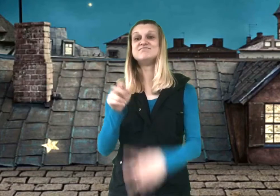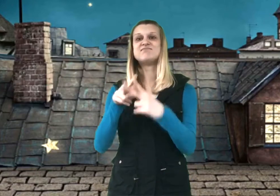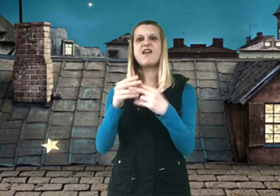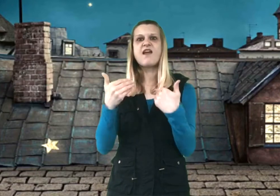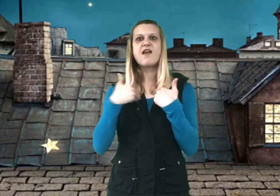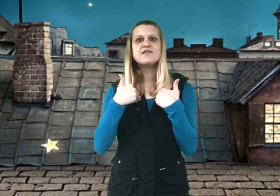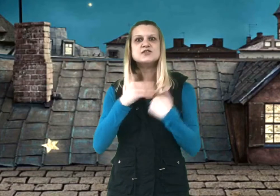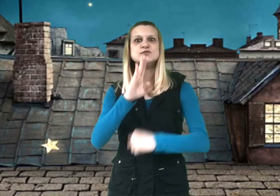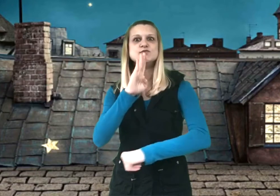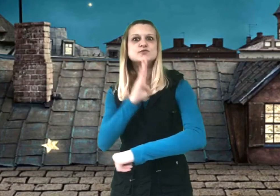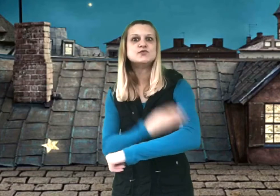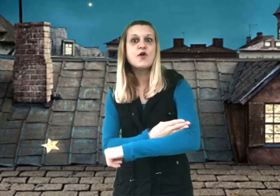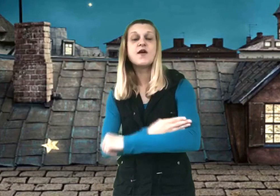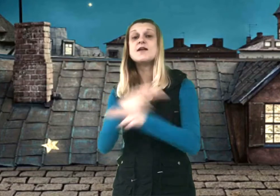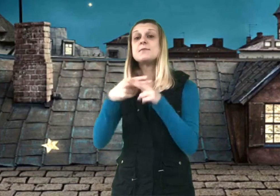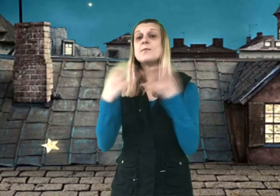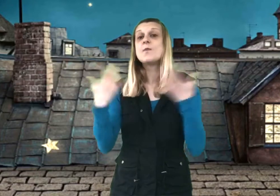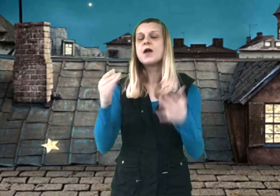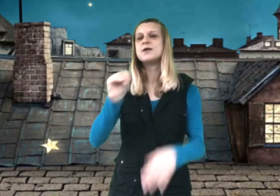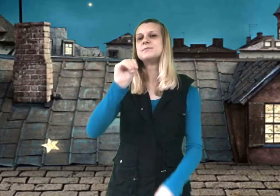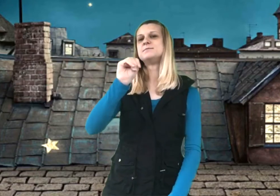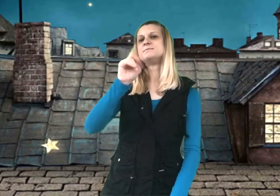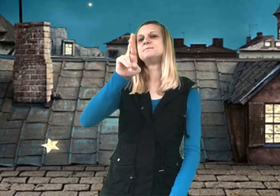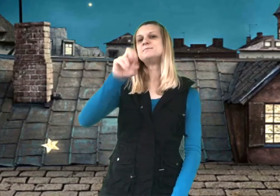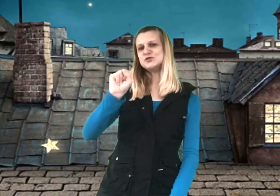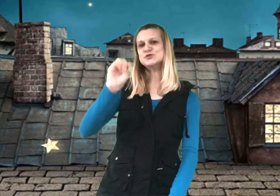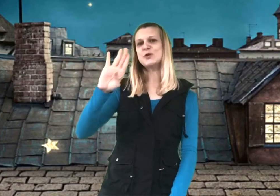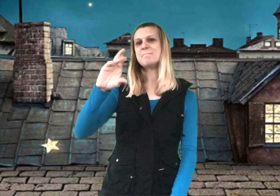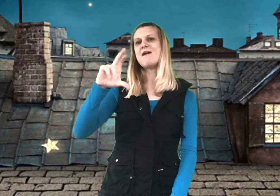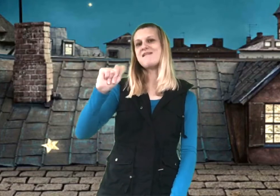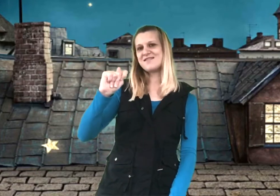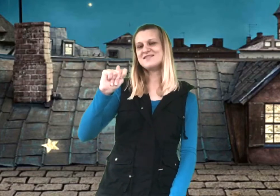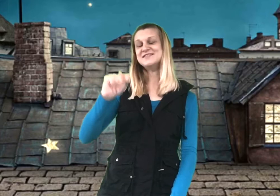Both has a daughter. Her name is Mrs. Bucket.